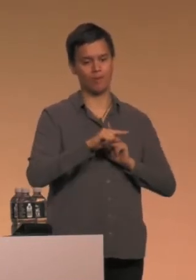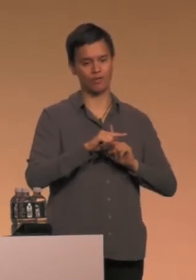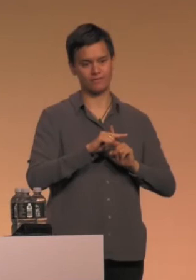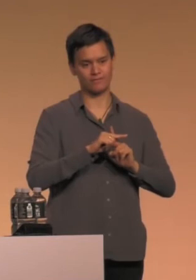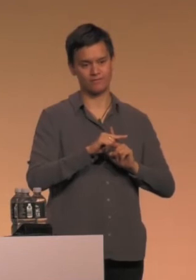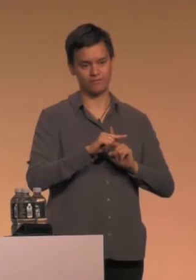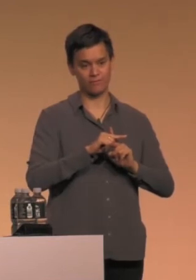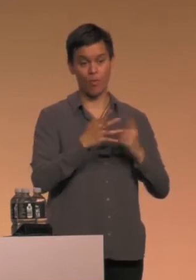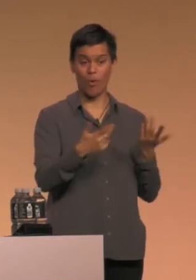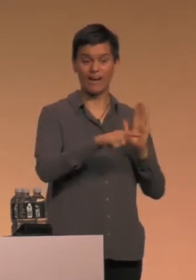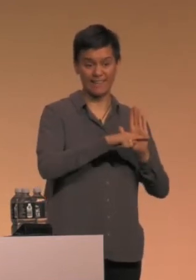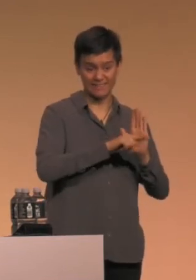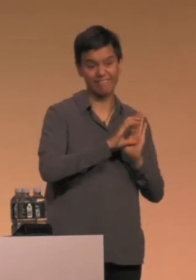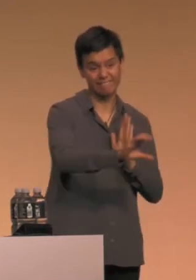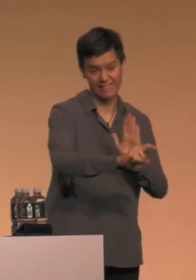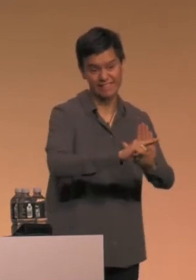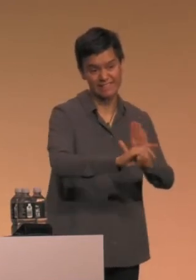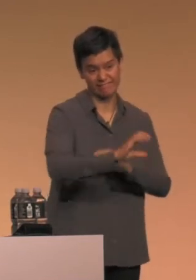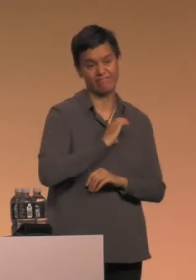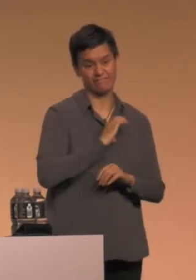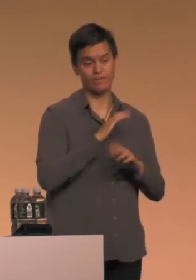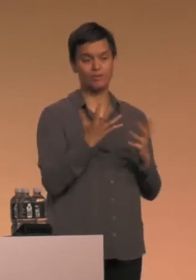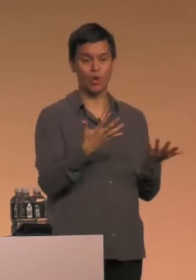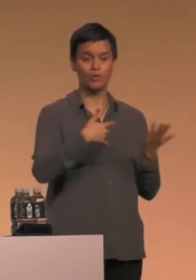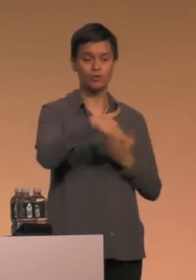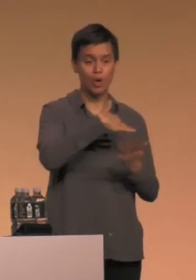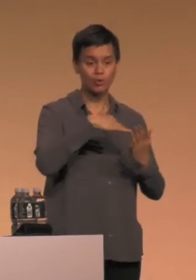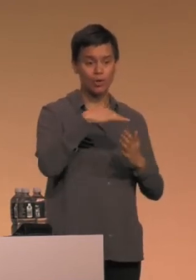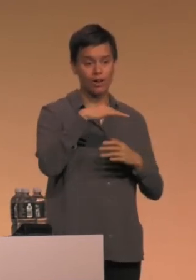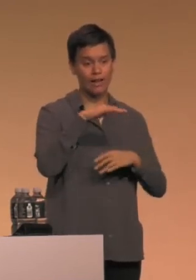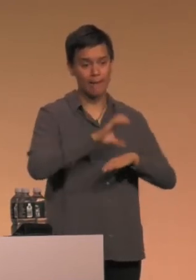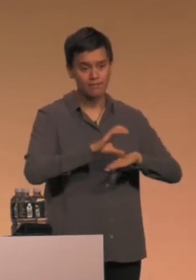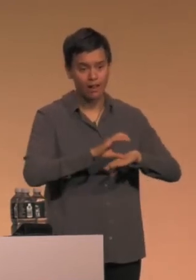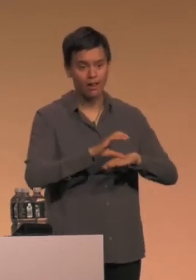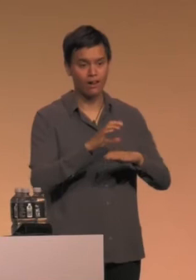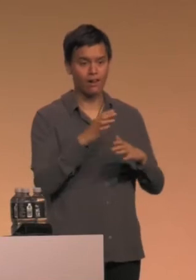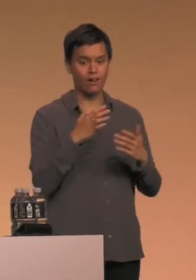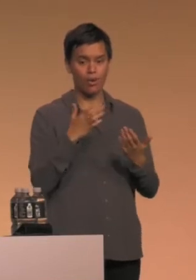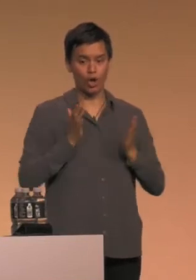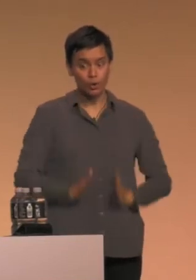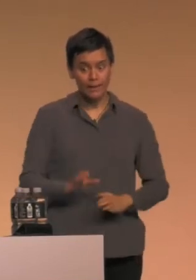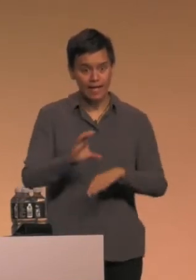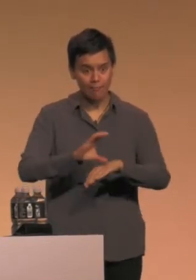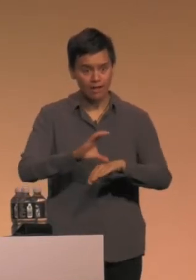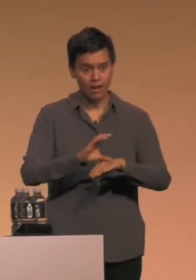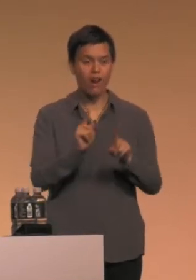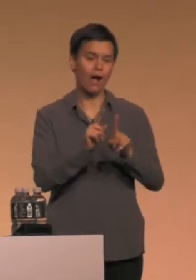Investment in social and environmental capital and human capital, such as the well-being funding,